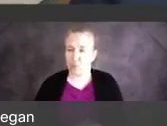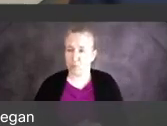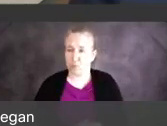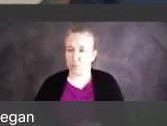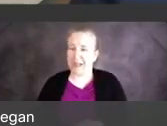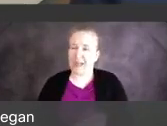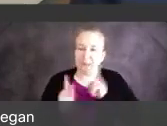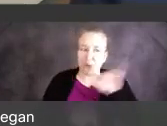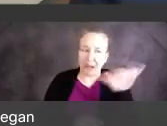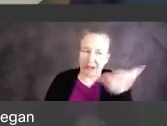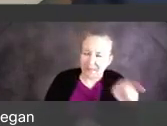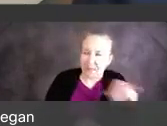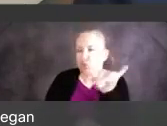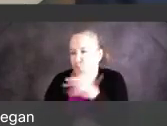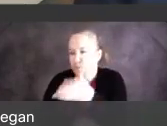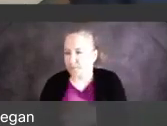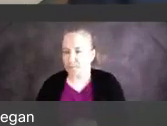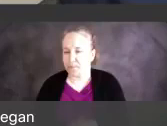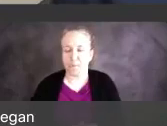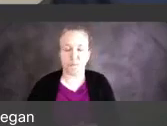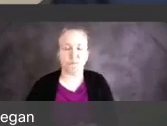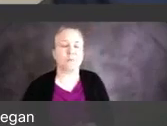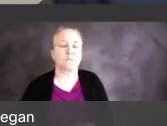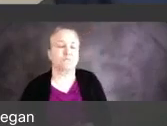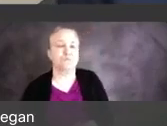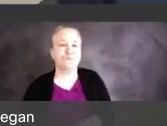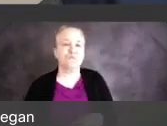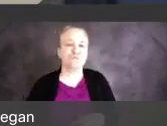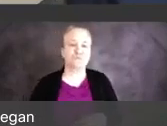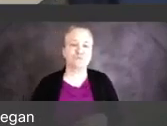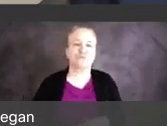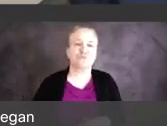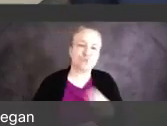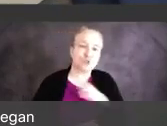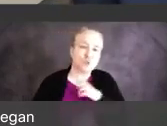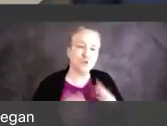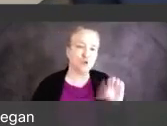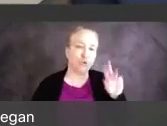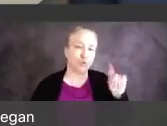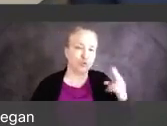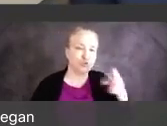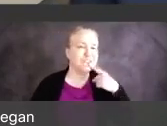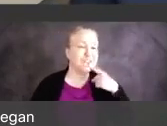[Commissioner Arkoosh] Well the first...yeah. So the, what I would recommend in a situation like that